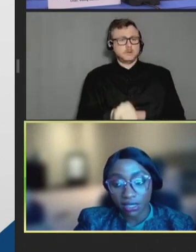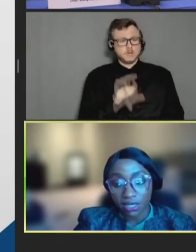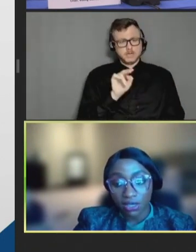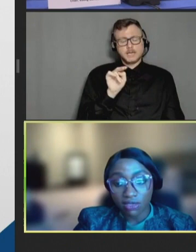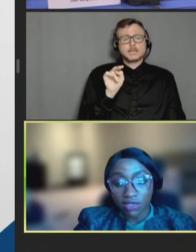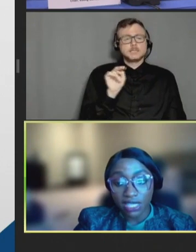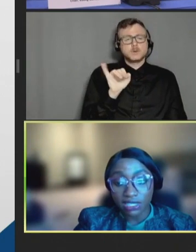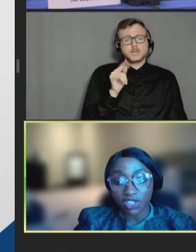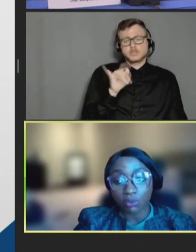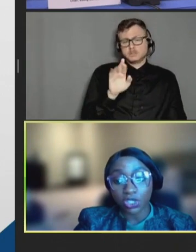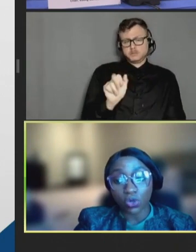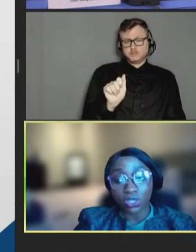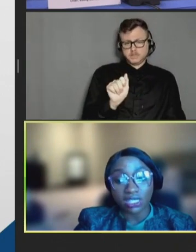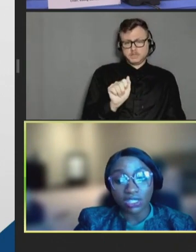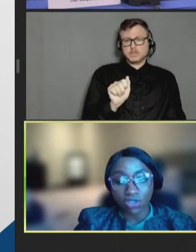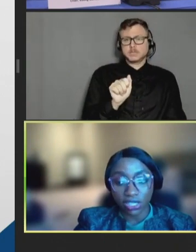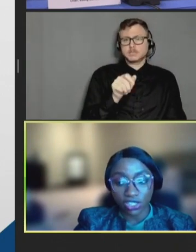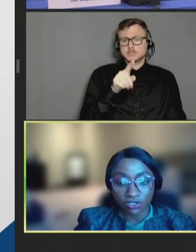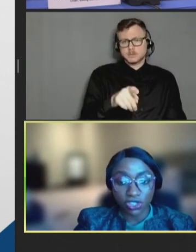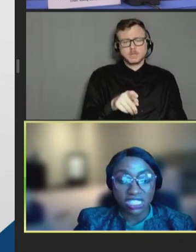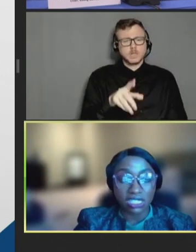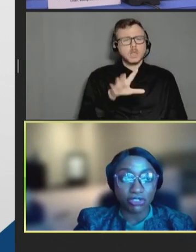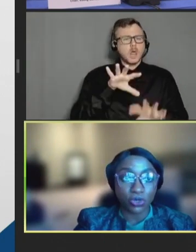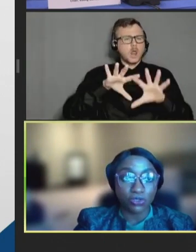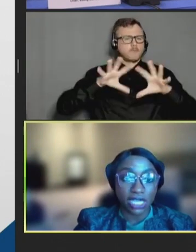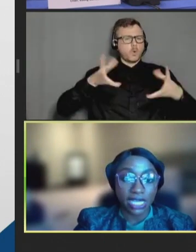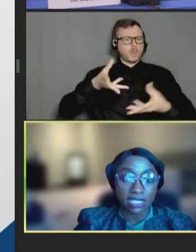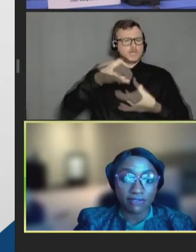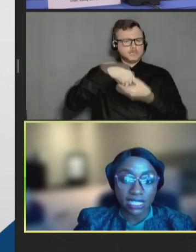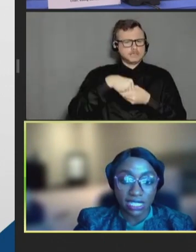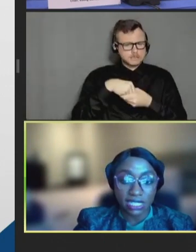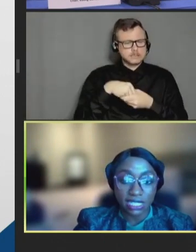they developed a holistic strategy for delivering COVID-19 vaccines,